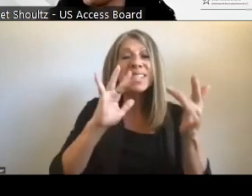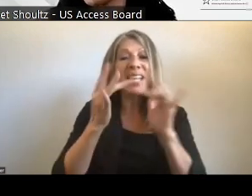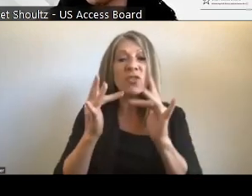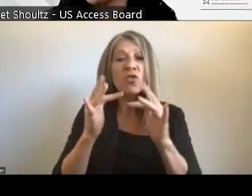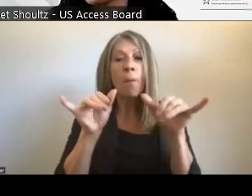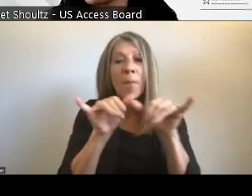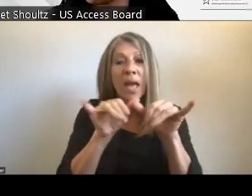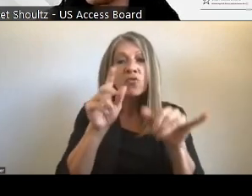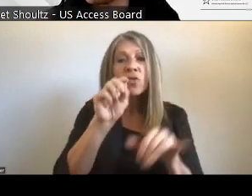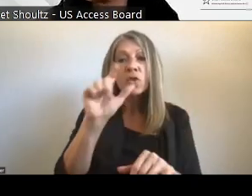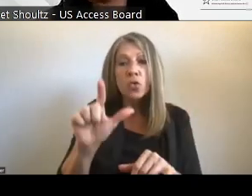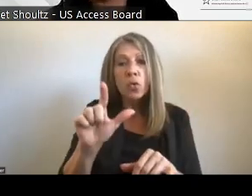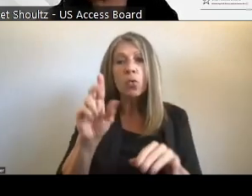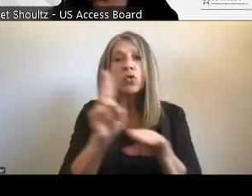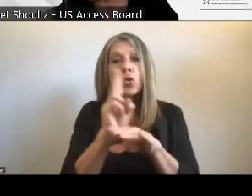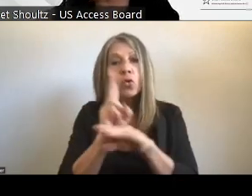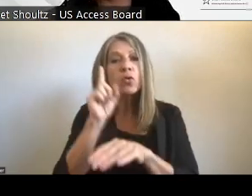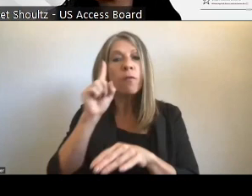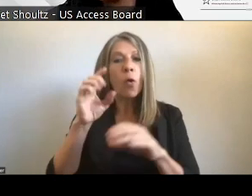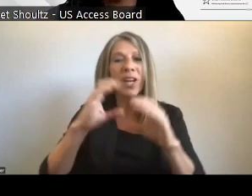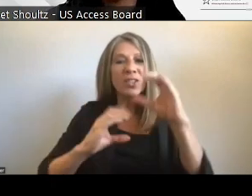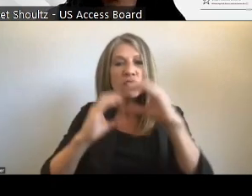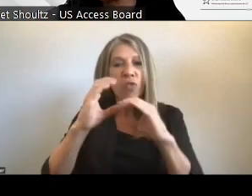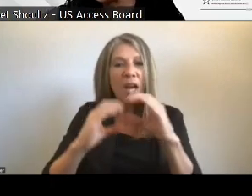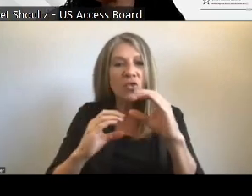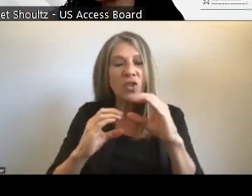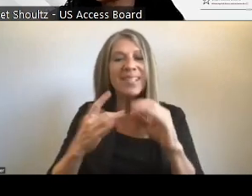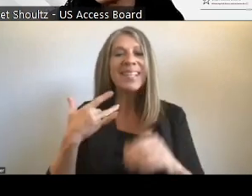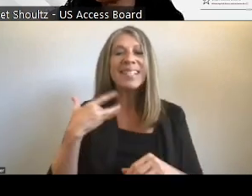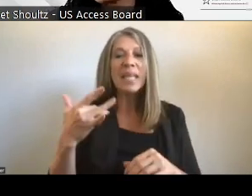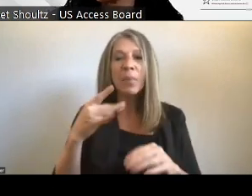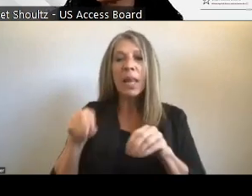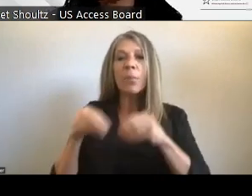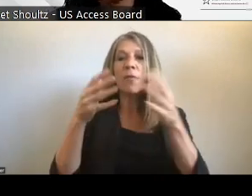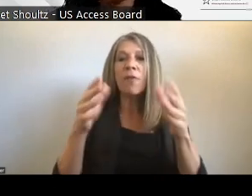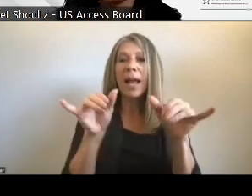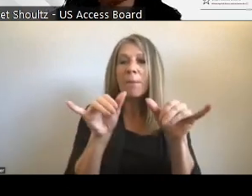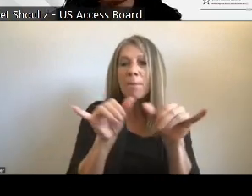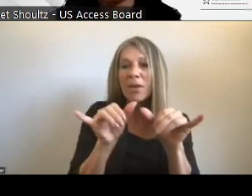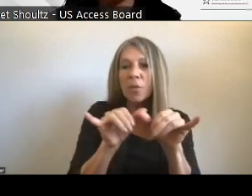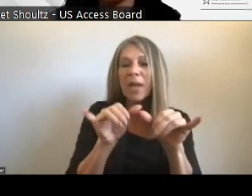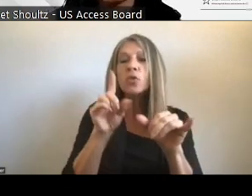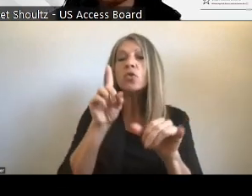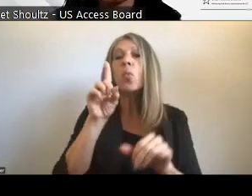commonly used in sidewalk construction typically provide measurements to one decimal place.